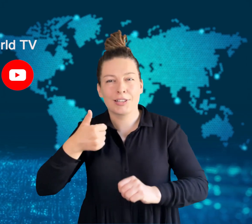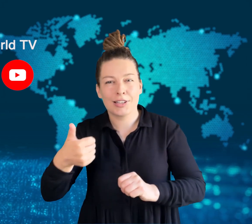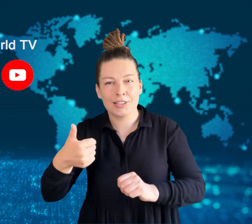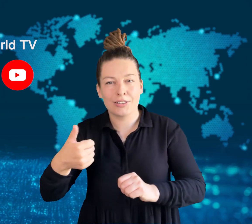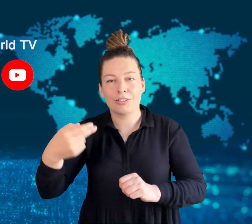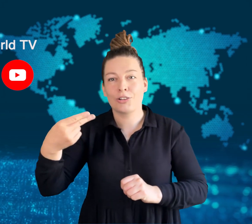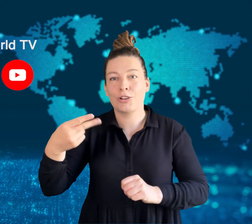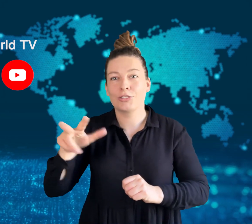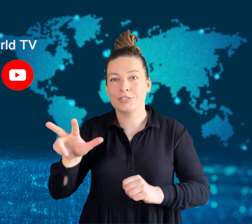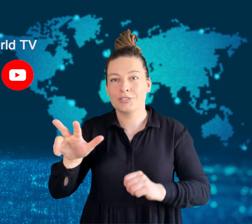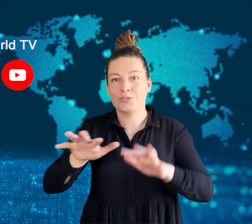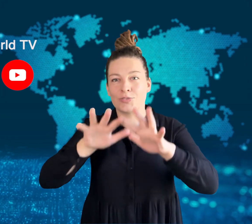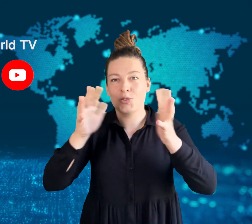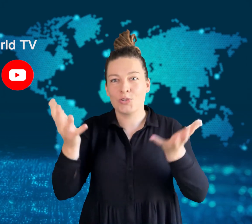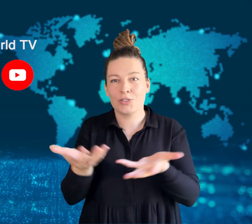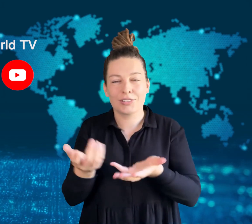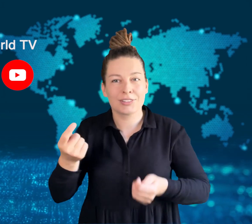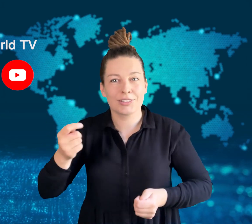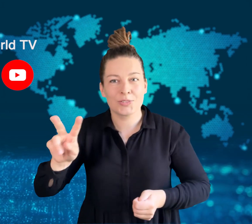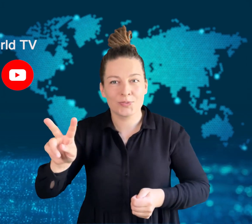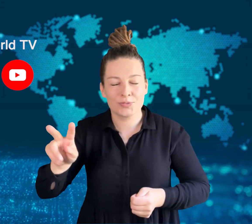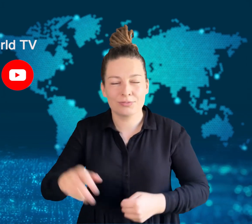to get new video updates!